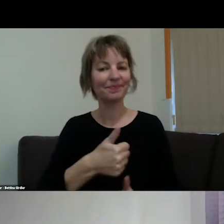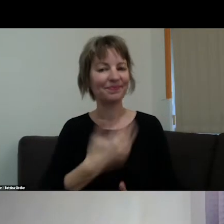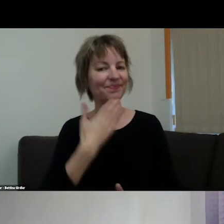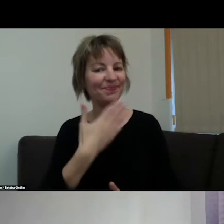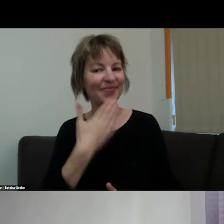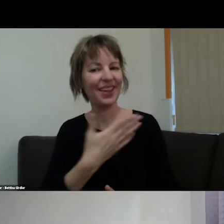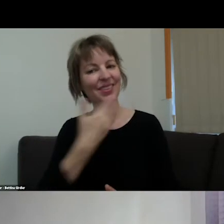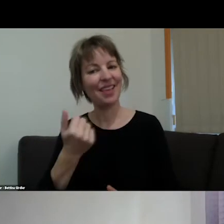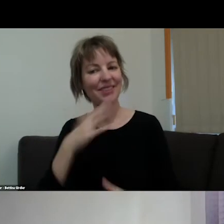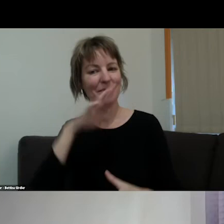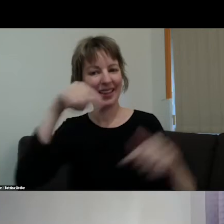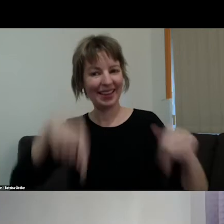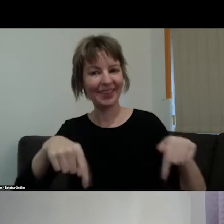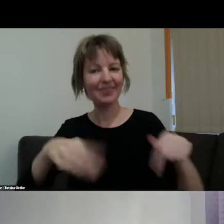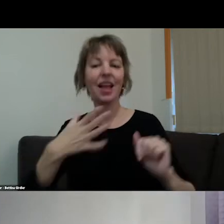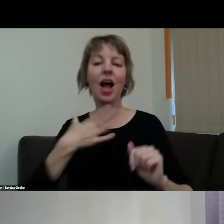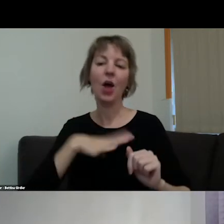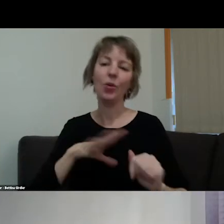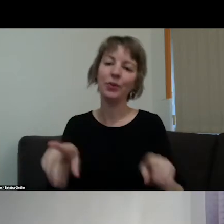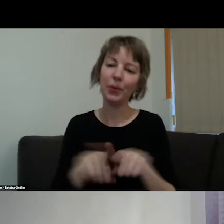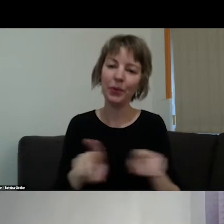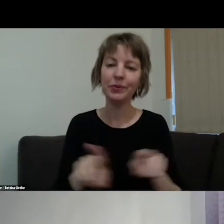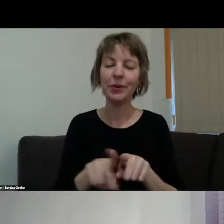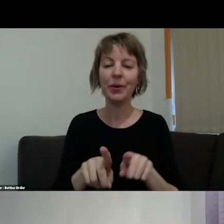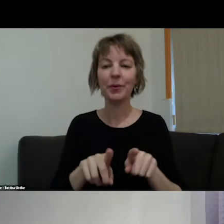I'd like to begin also by extending my acknowledgment of country.